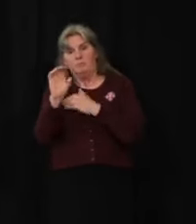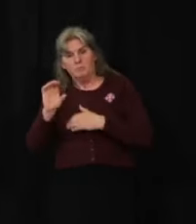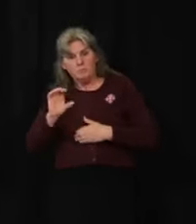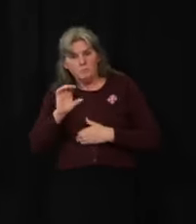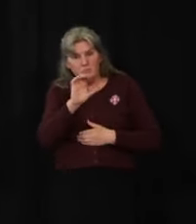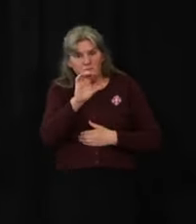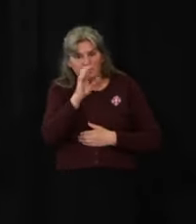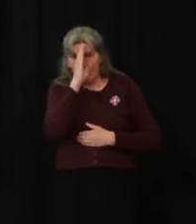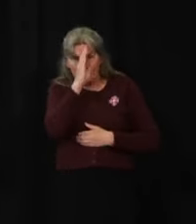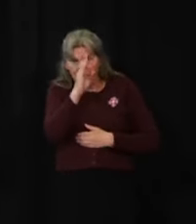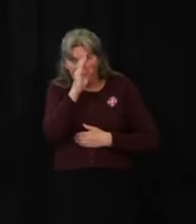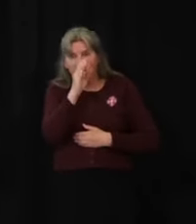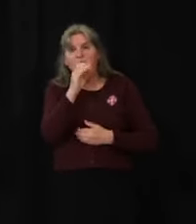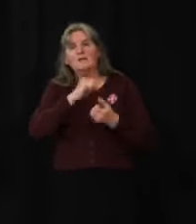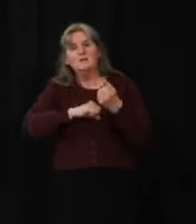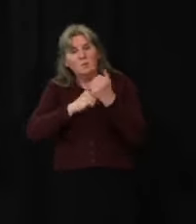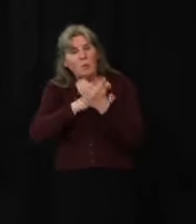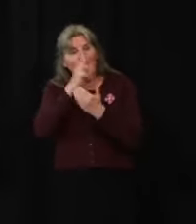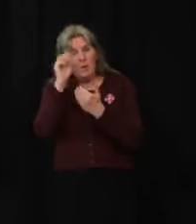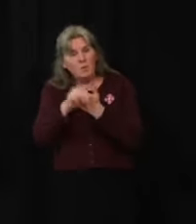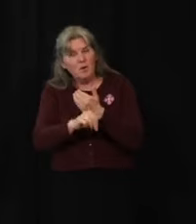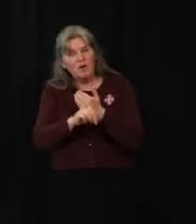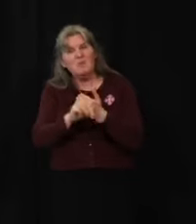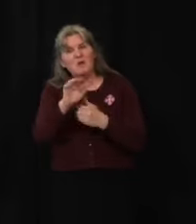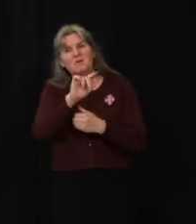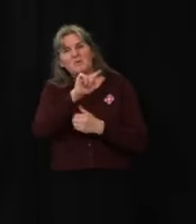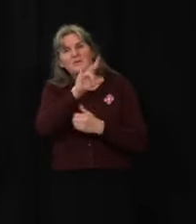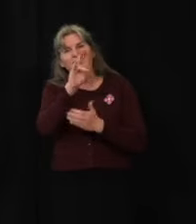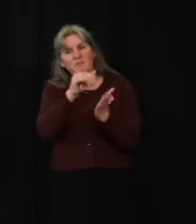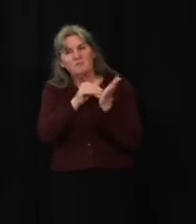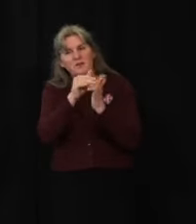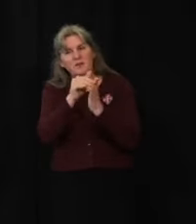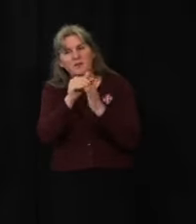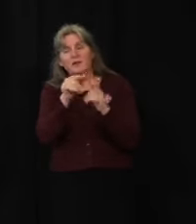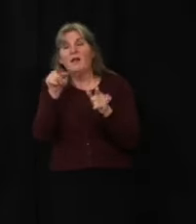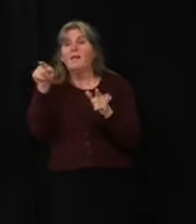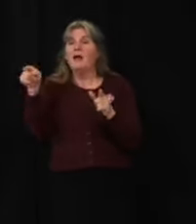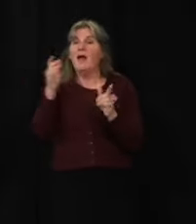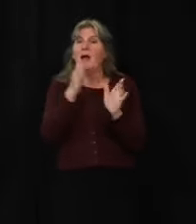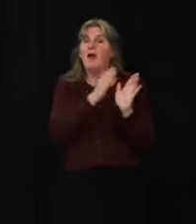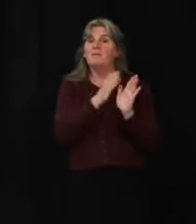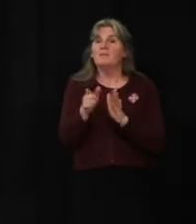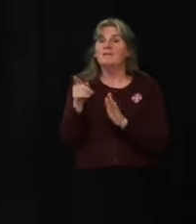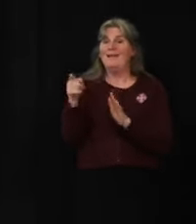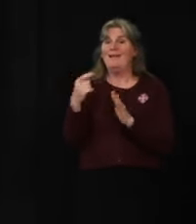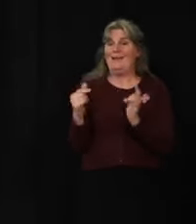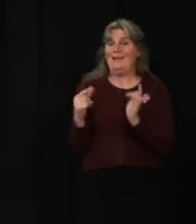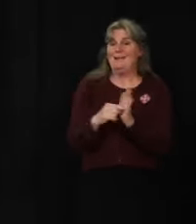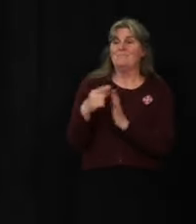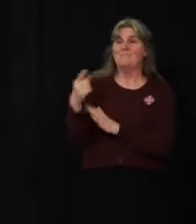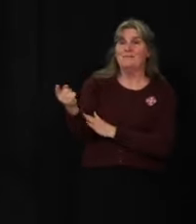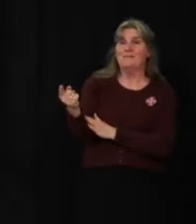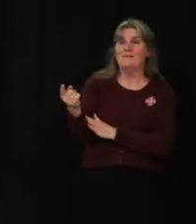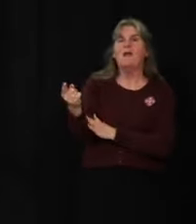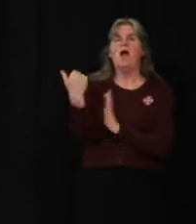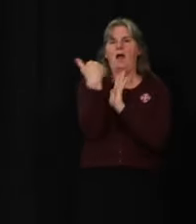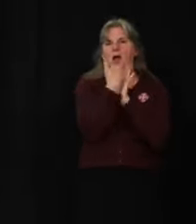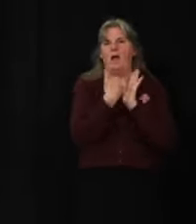the scrutiny of the departments for the budget that we passed. We unanimously passed that